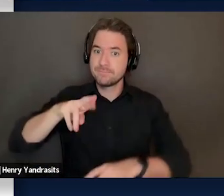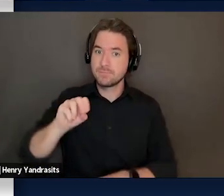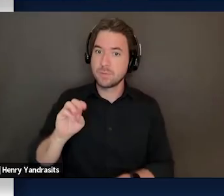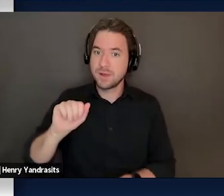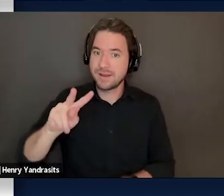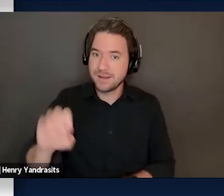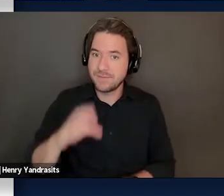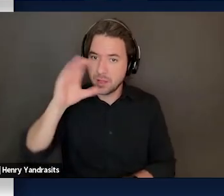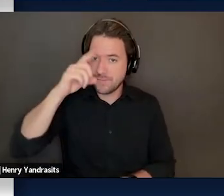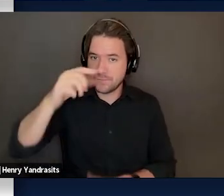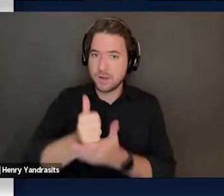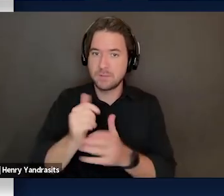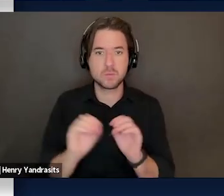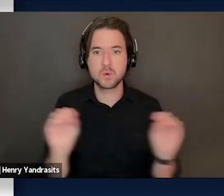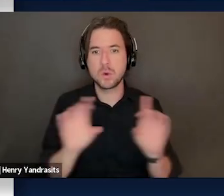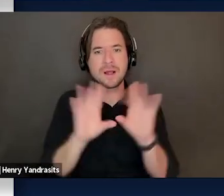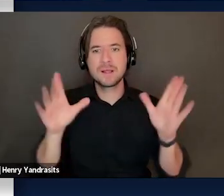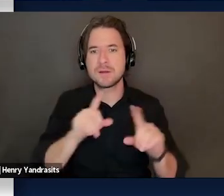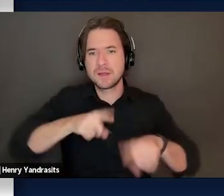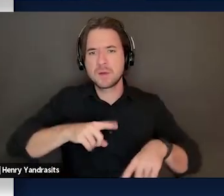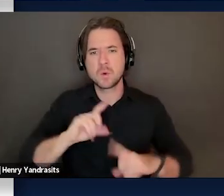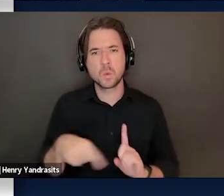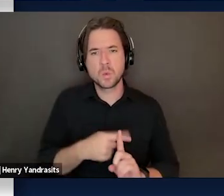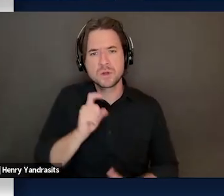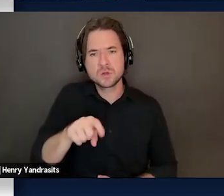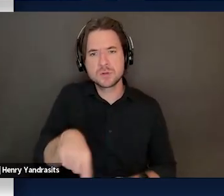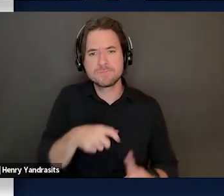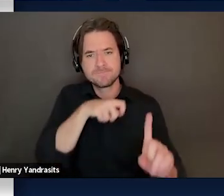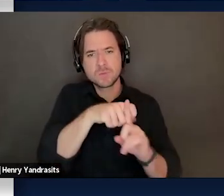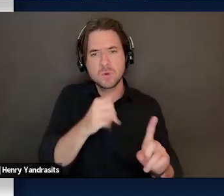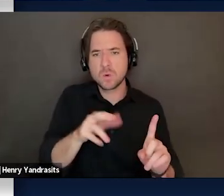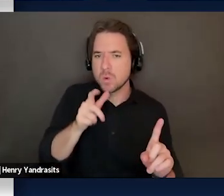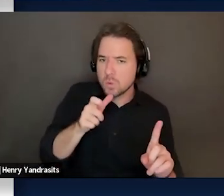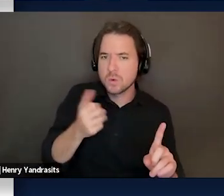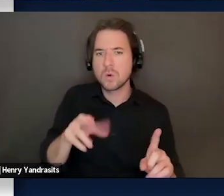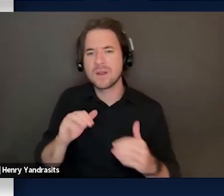there's not a clear answer on, you know, when should they see someone, or who should they see, or how should they see them.